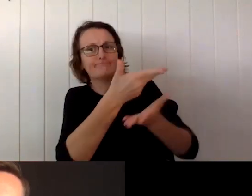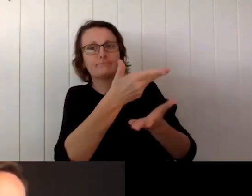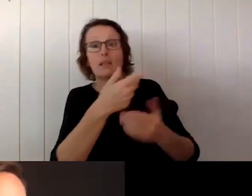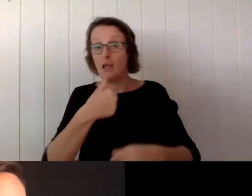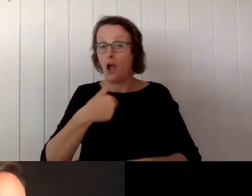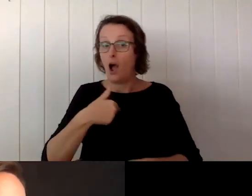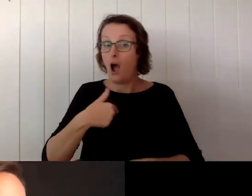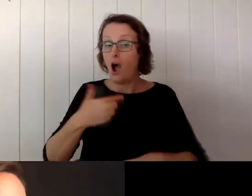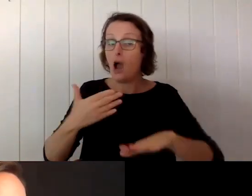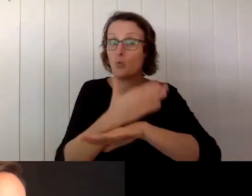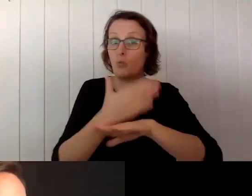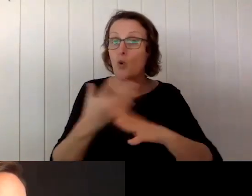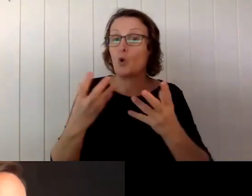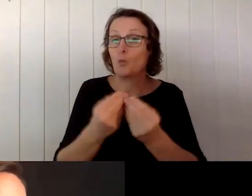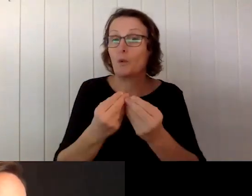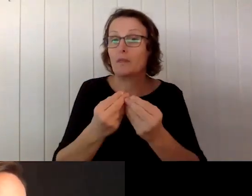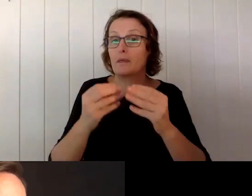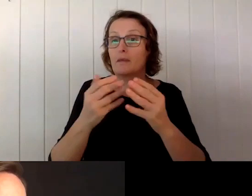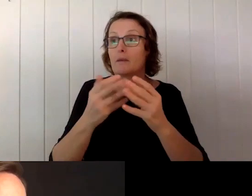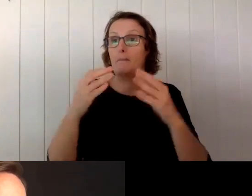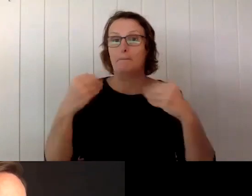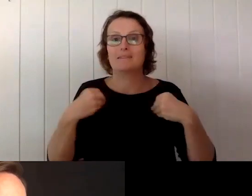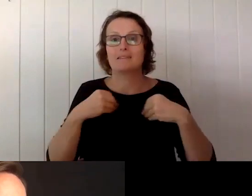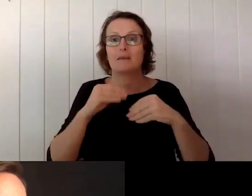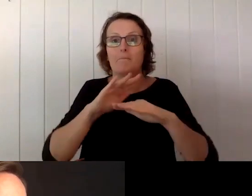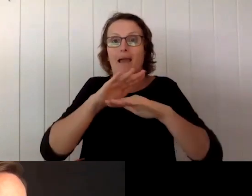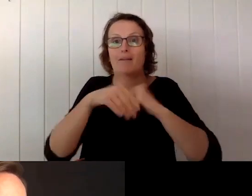with people on how to give good feedback and how to ask those open